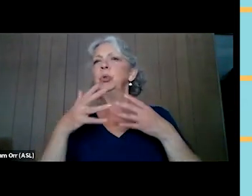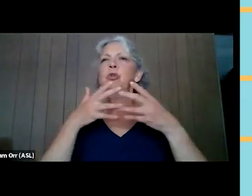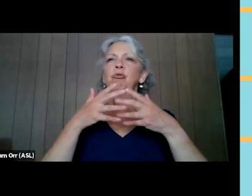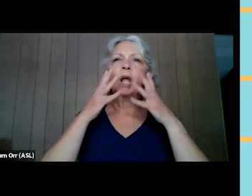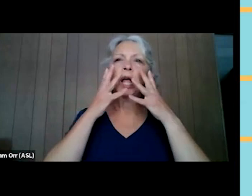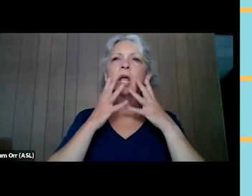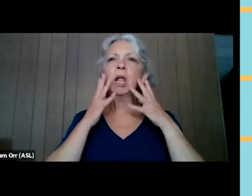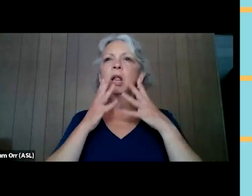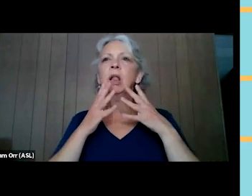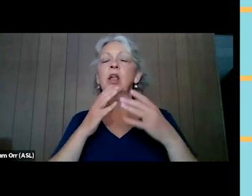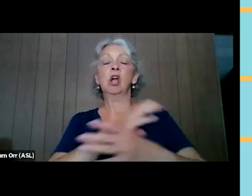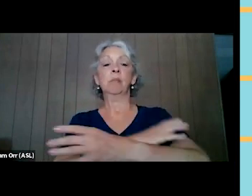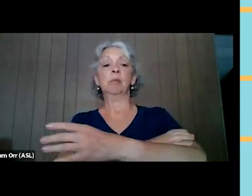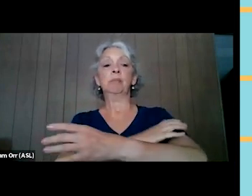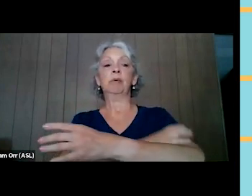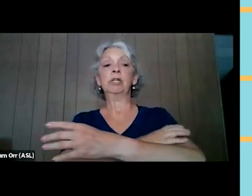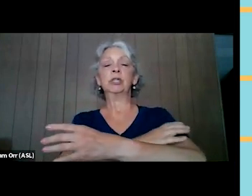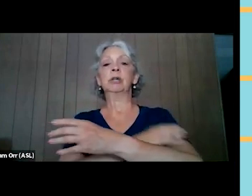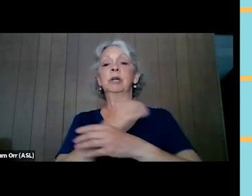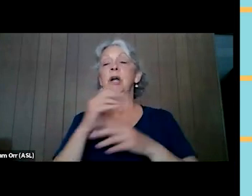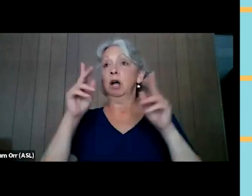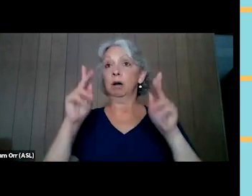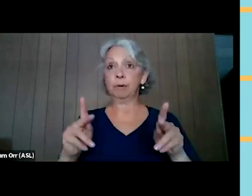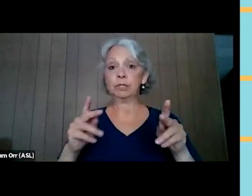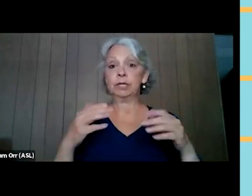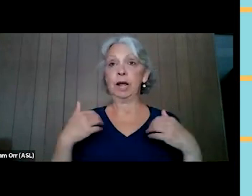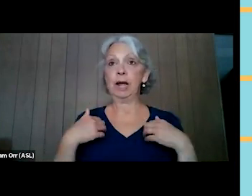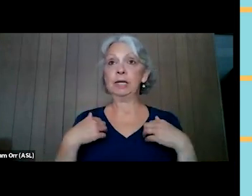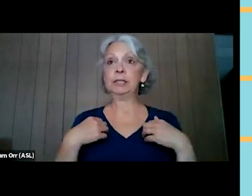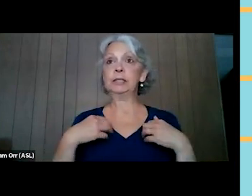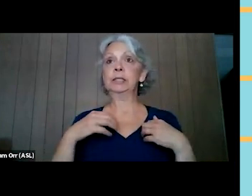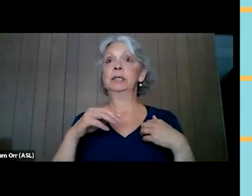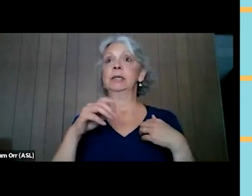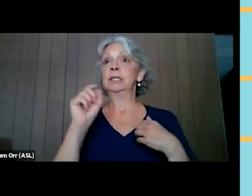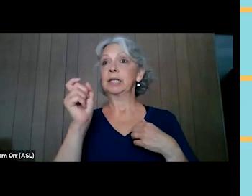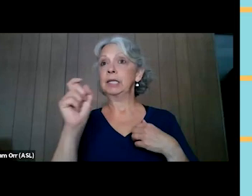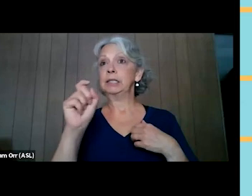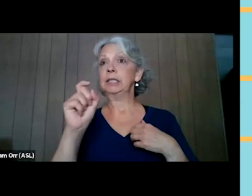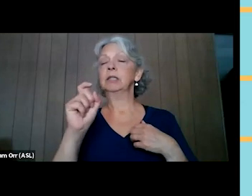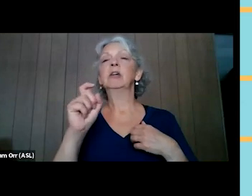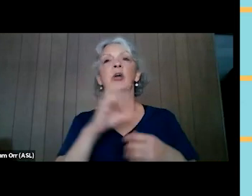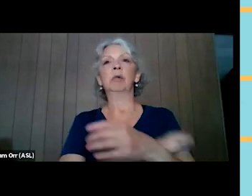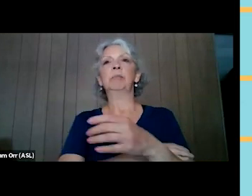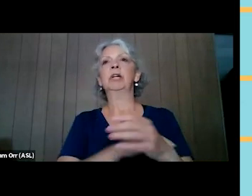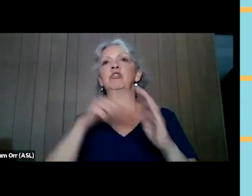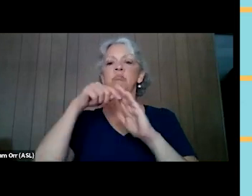When somebody uses xylazine their blood pressure can drop pretty low. Next slide please.